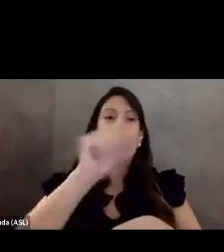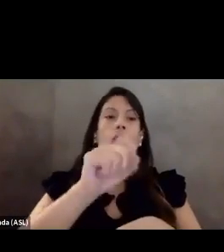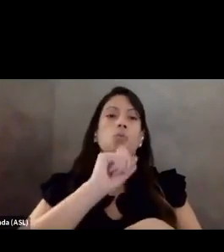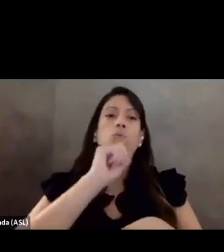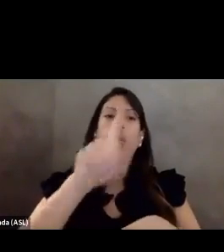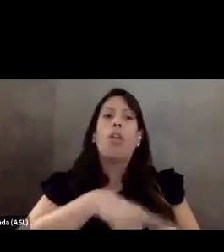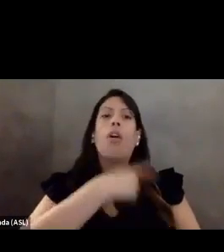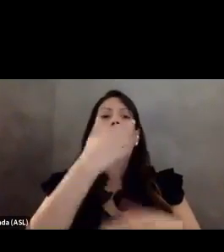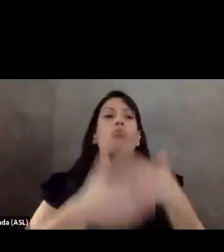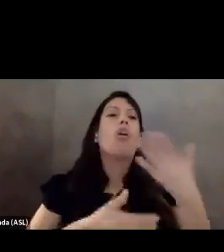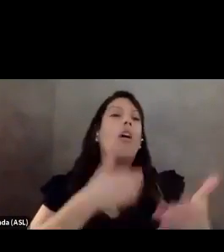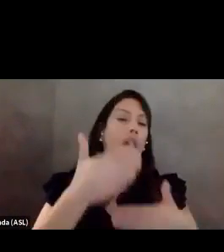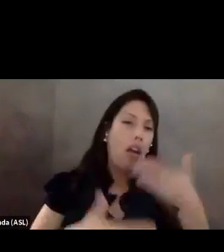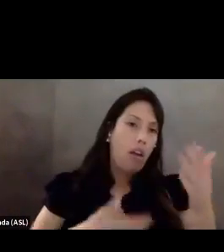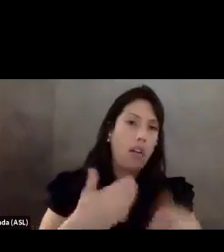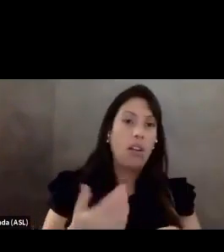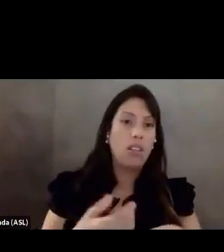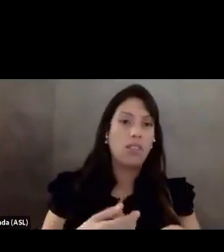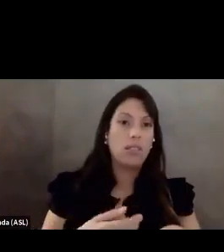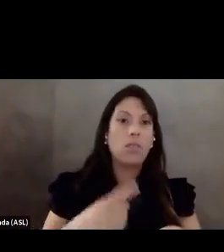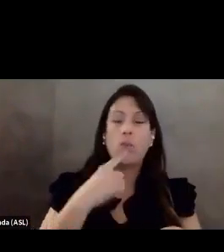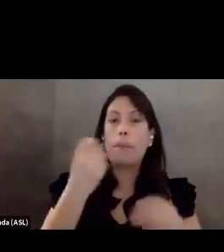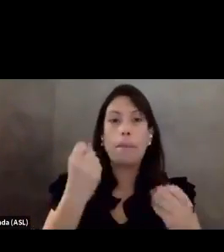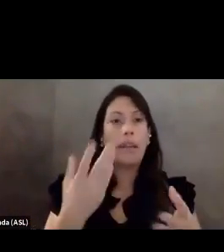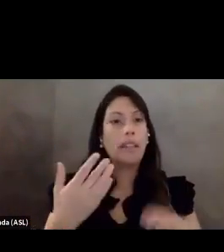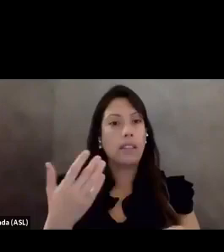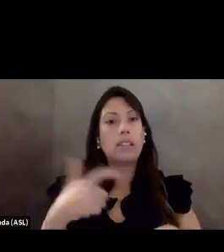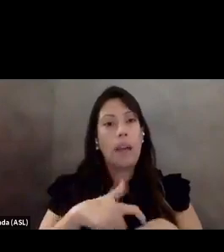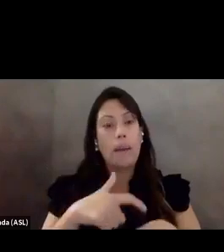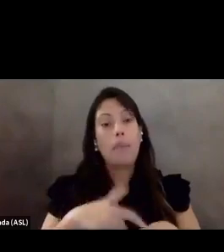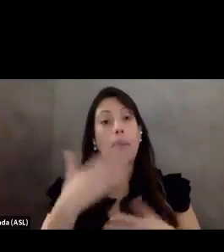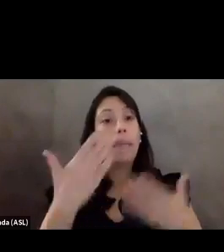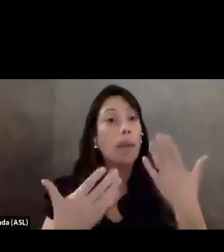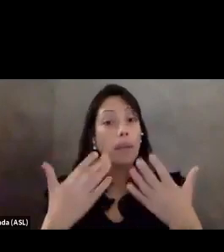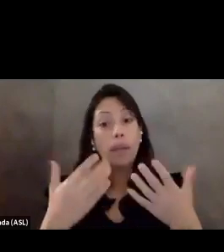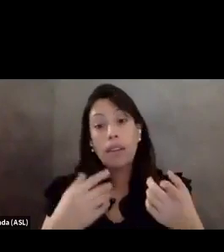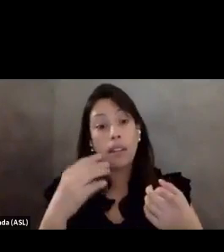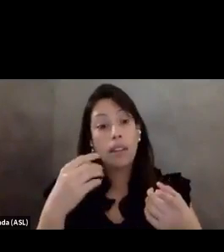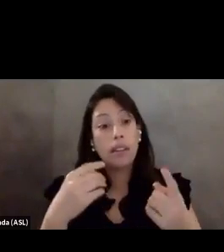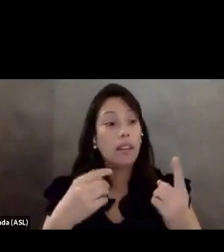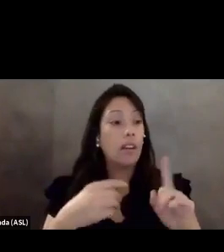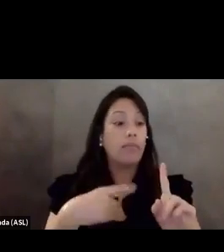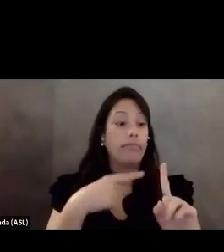process, there's many places where there could be lapses in terms of identifying or